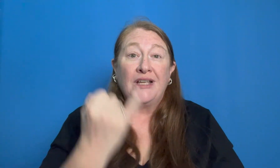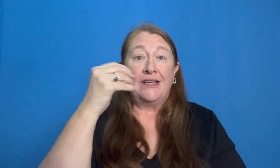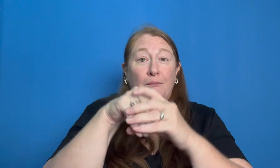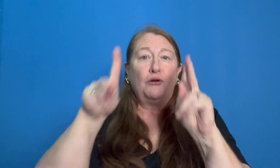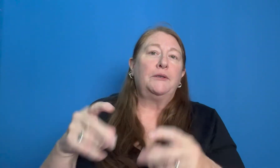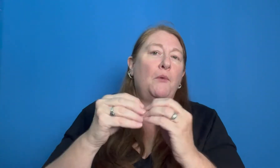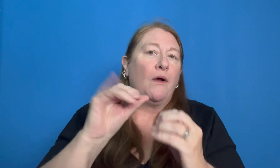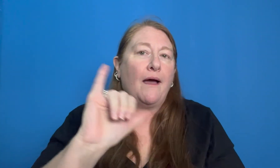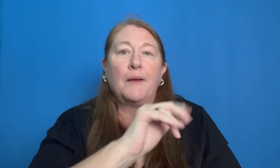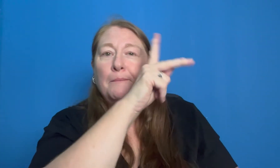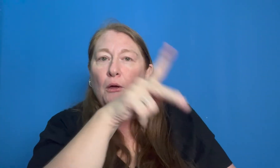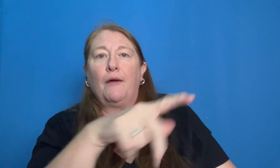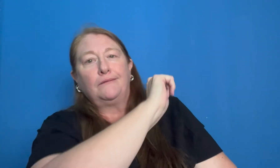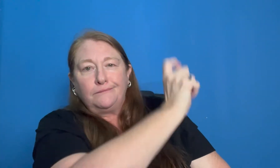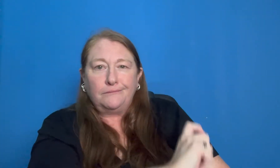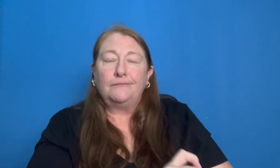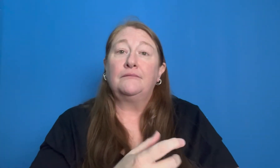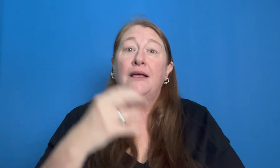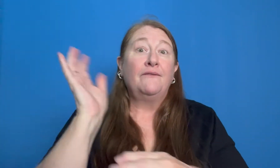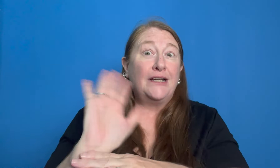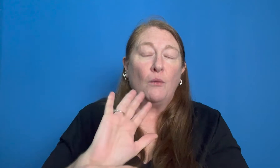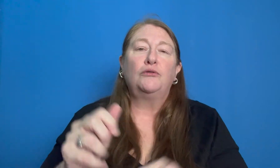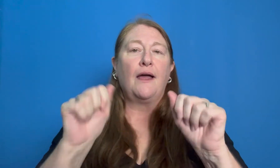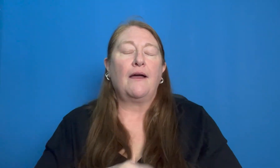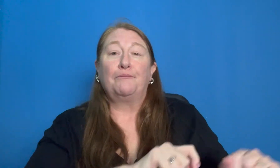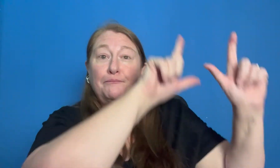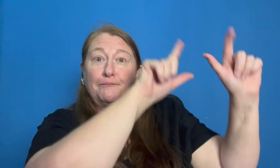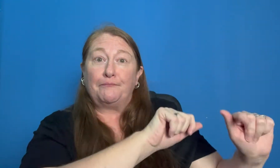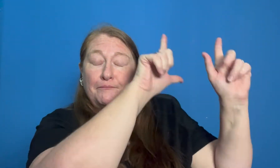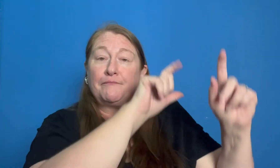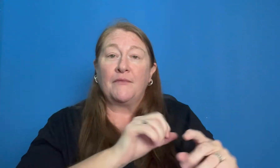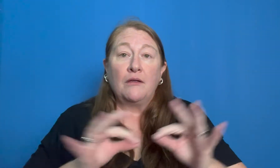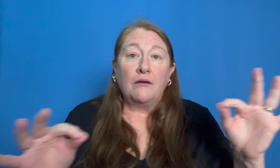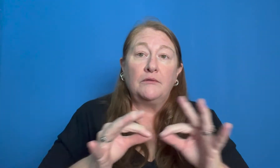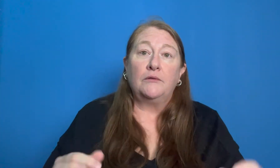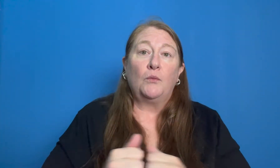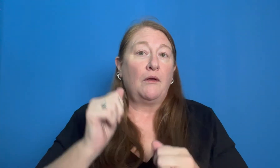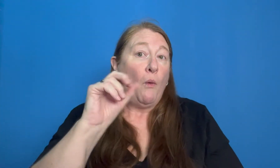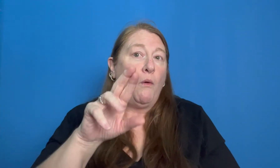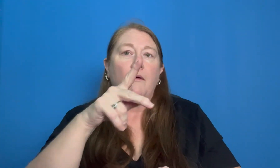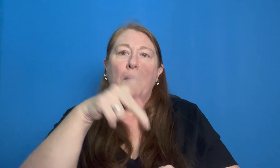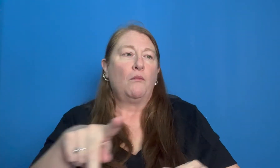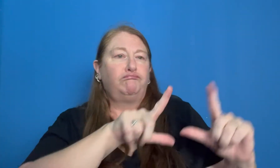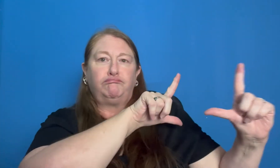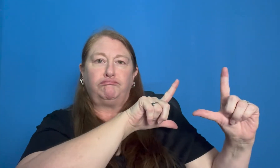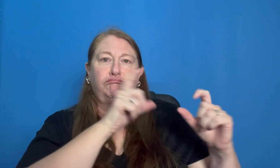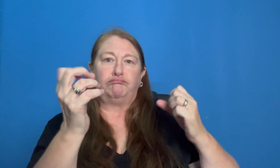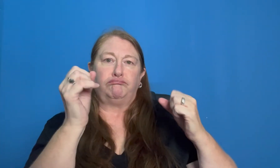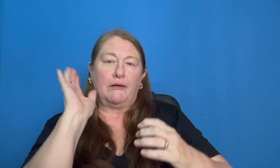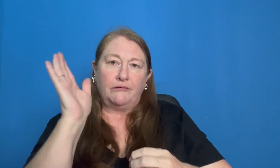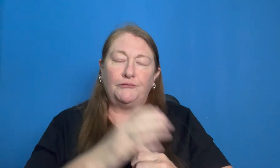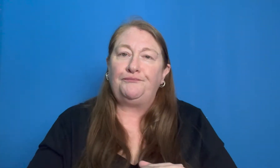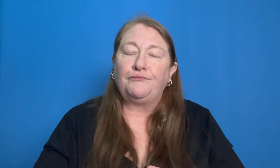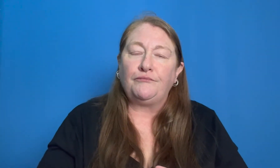and if it were in-person, you would use a whiteboard/chalkboard, PPT, etc.